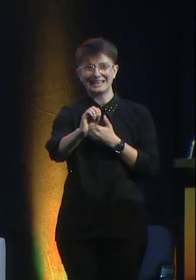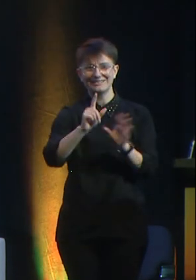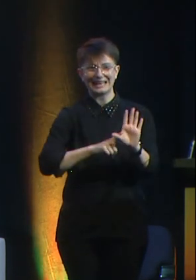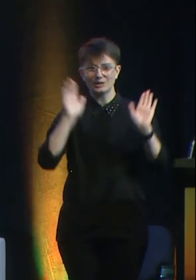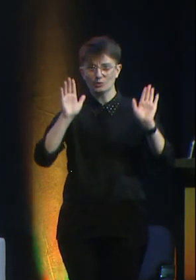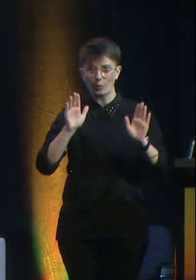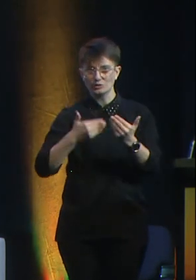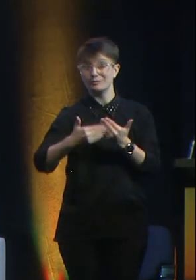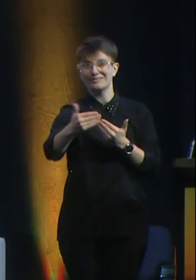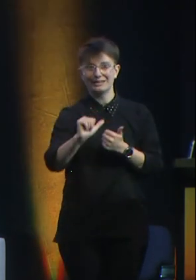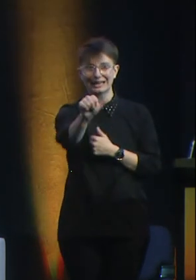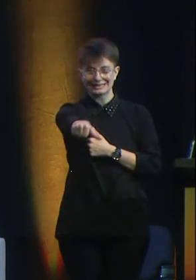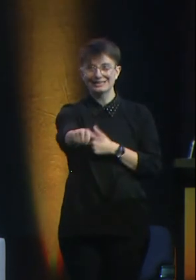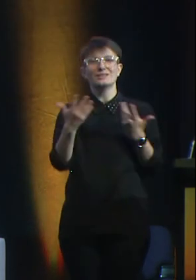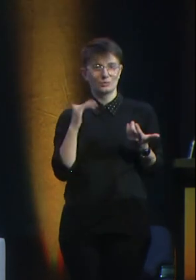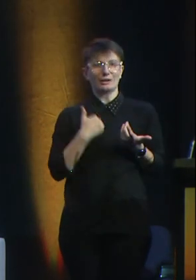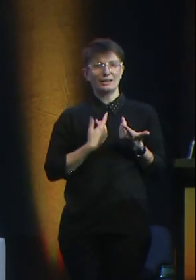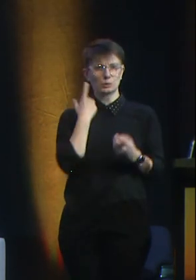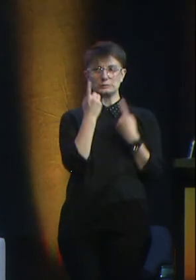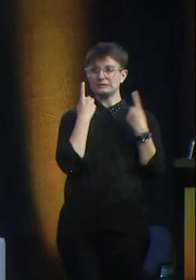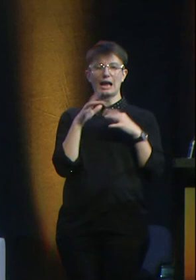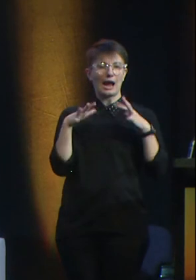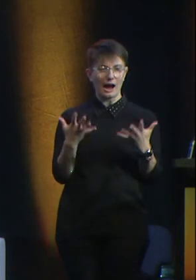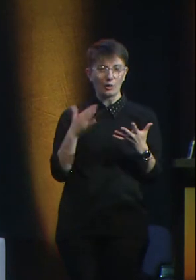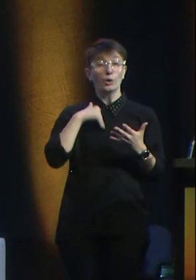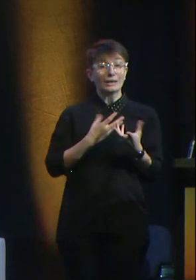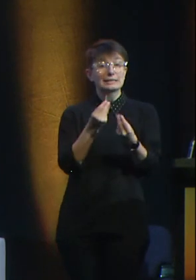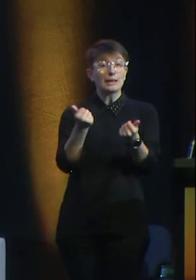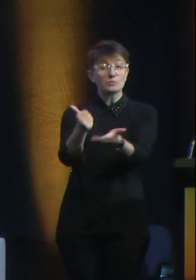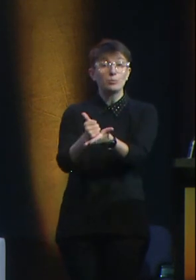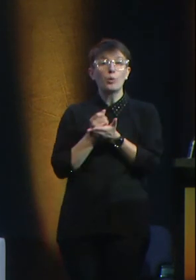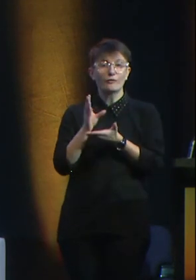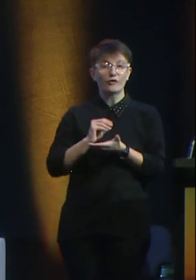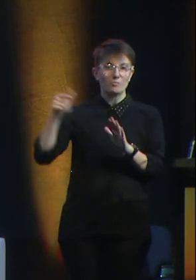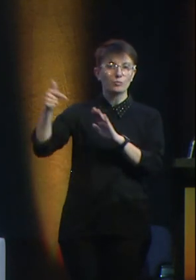fuels to assist us to allow us to be able to use renewable energies to keep ourselves